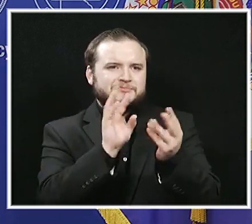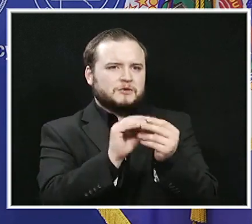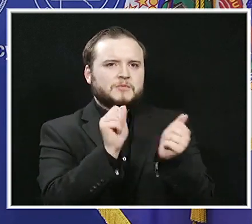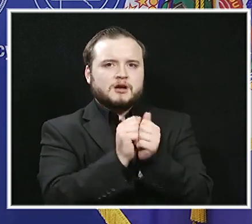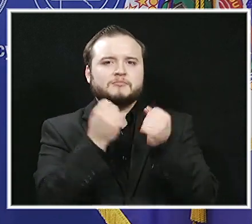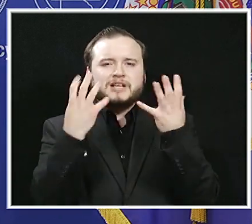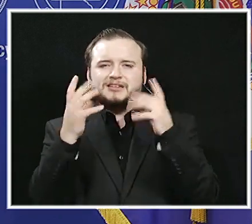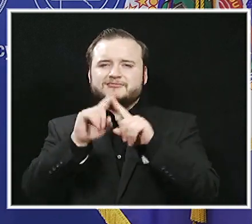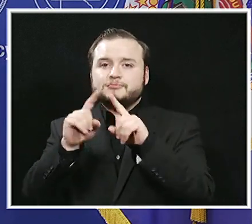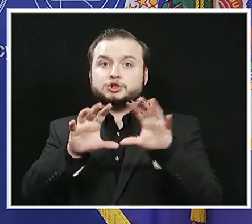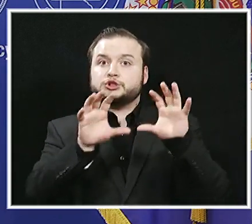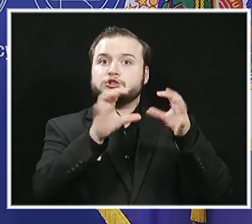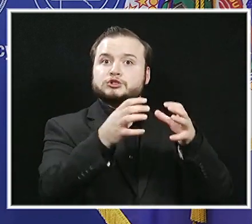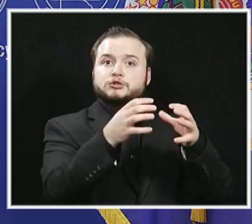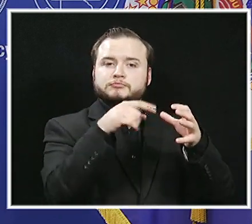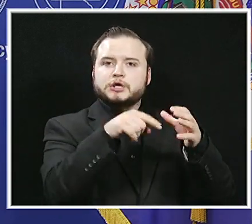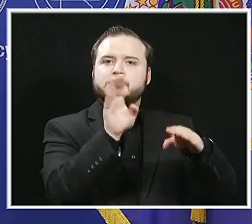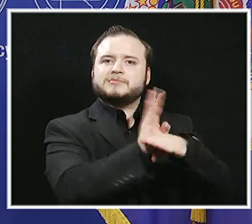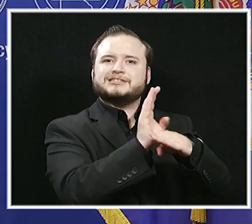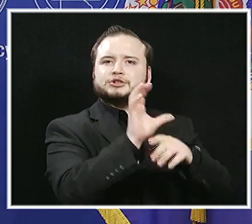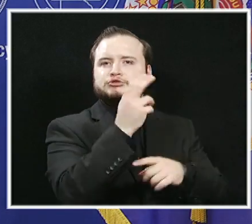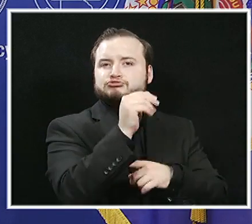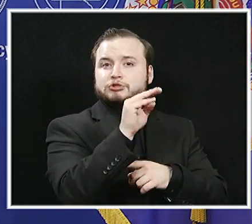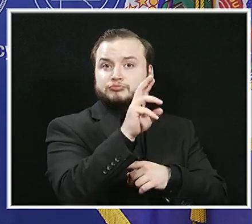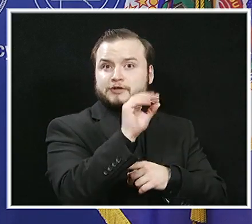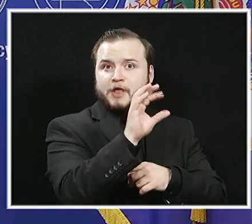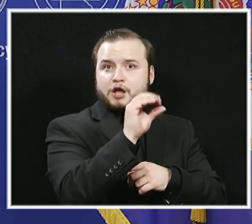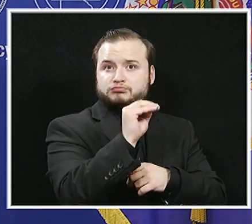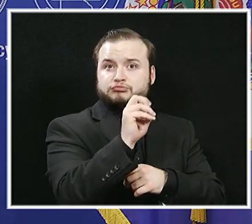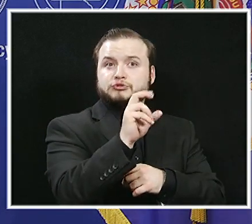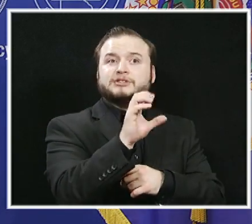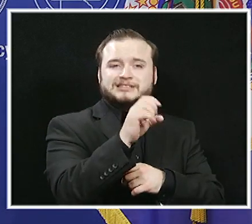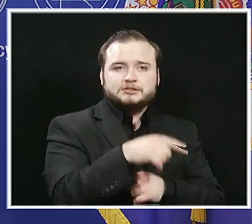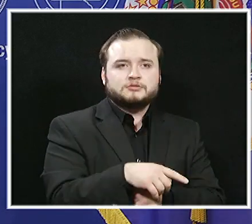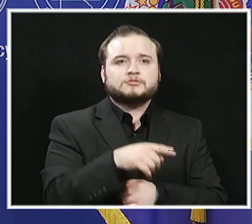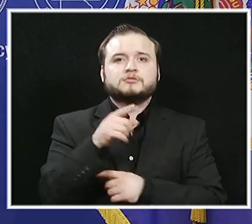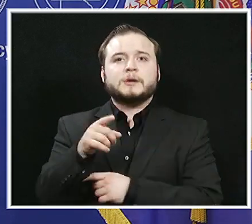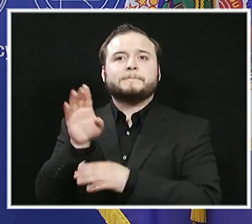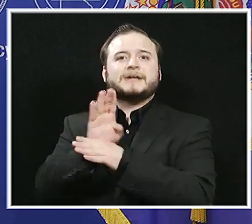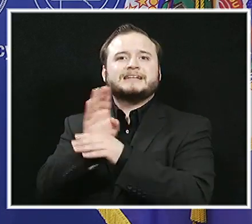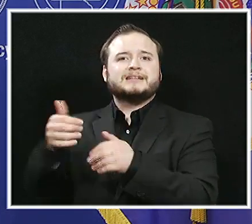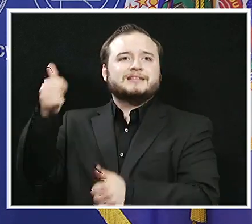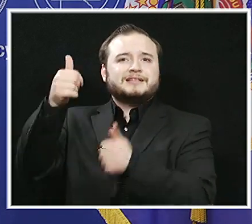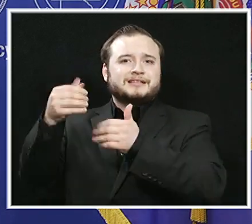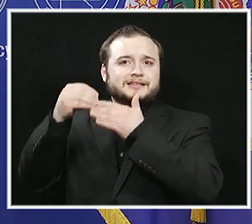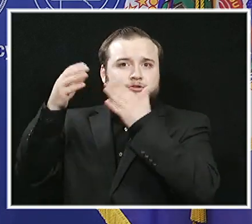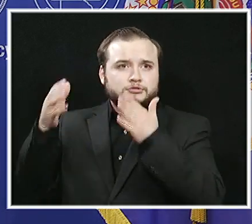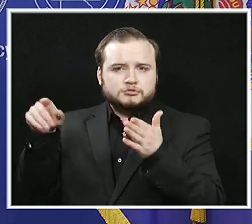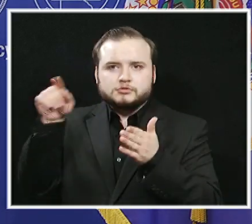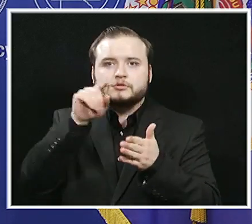It is the result of countless amounts of meetings and conversations with the chambers of commerce, retail associations, business leaders, and labor leaders